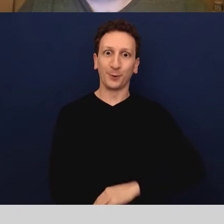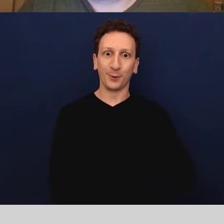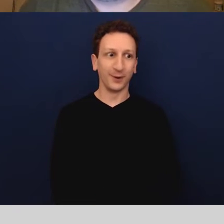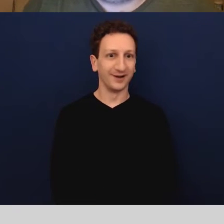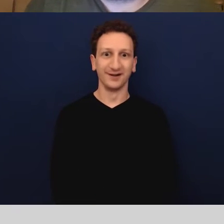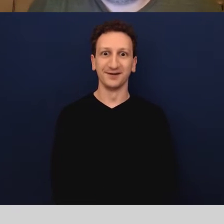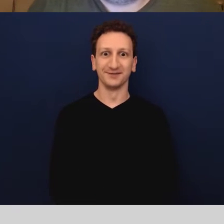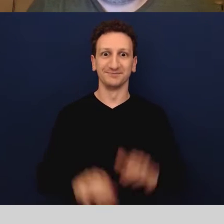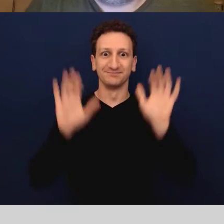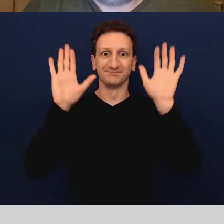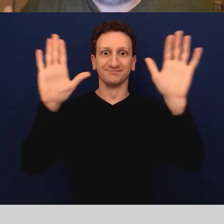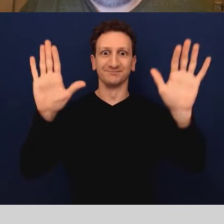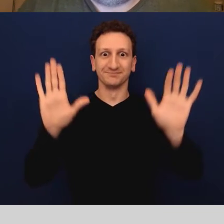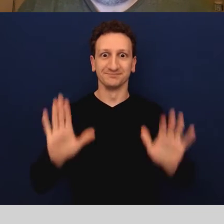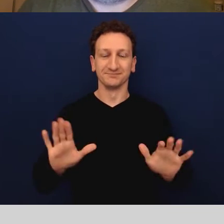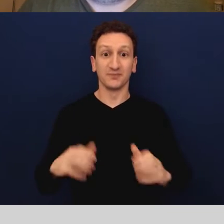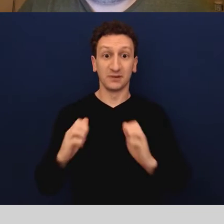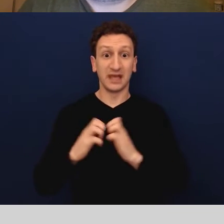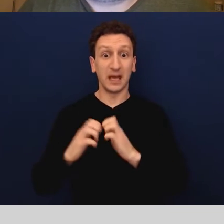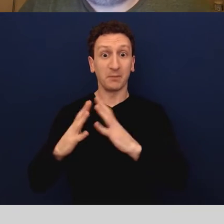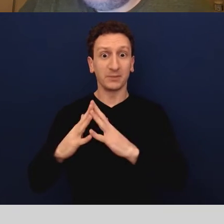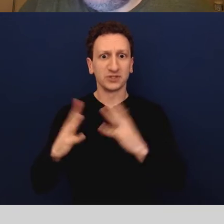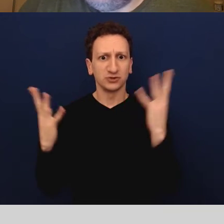Excellent, the implementation is wonderful.